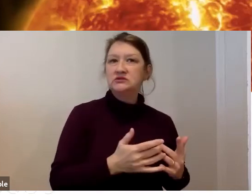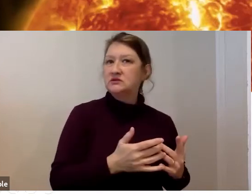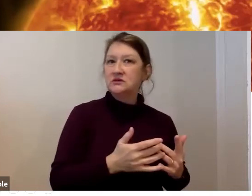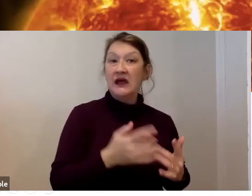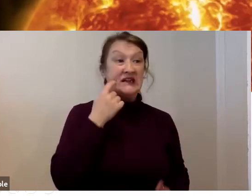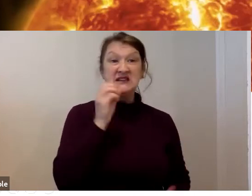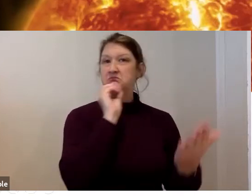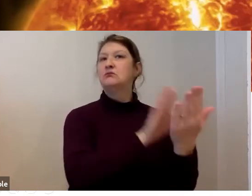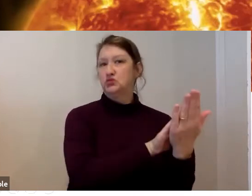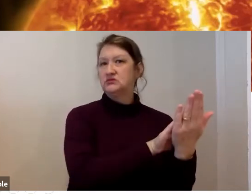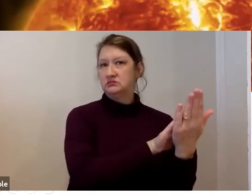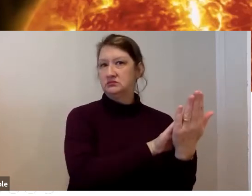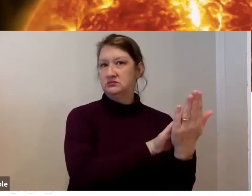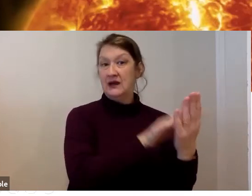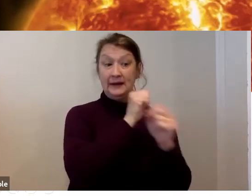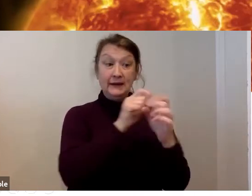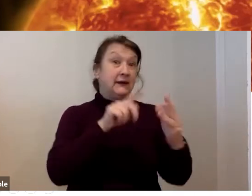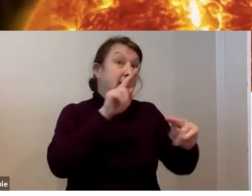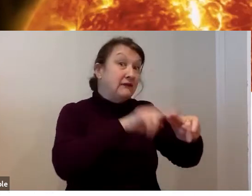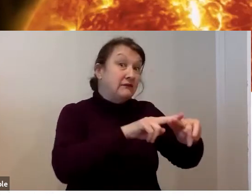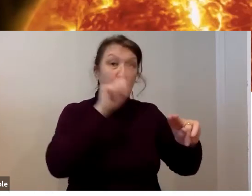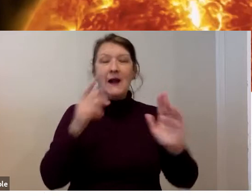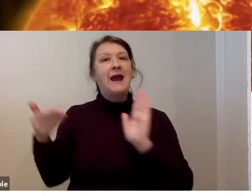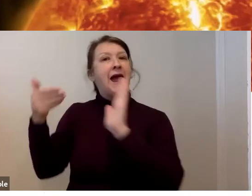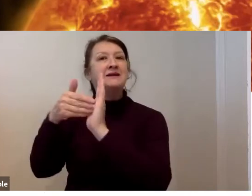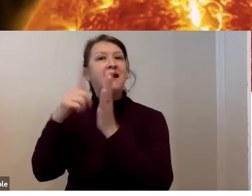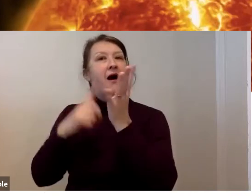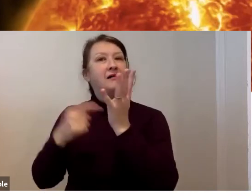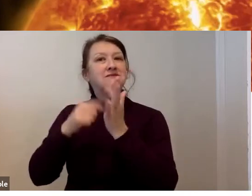Like I said because with GIF's you cannot really add alt text, you